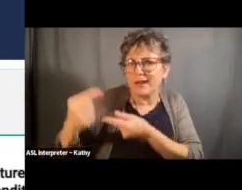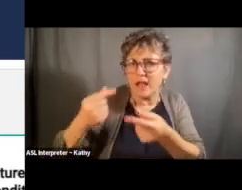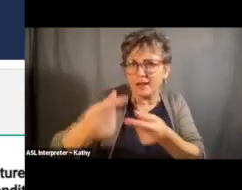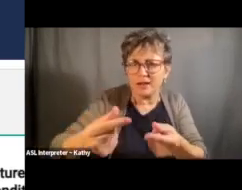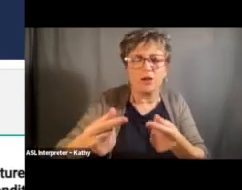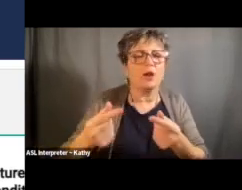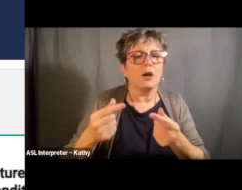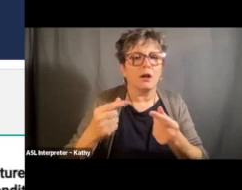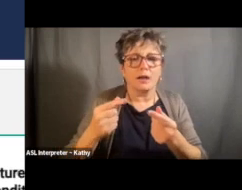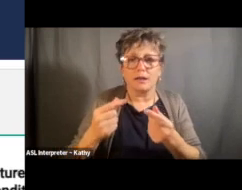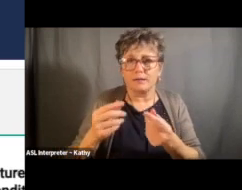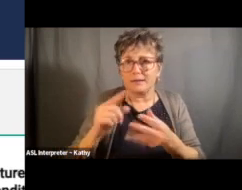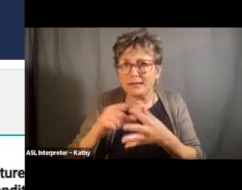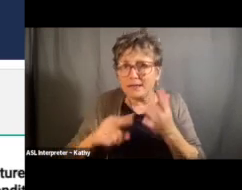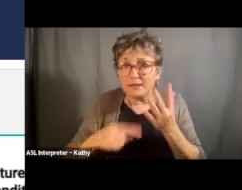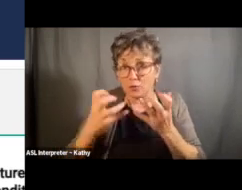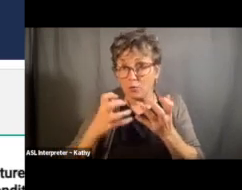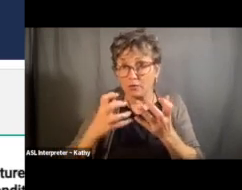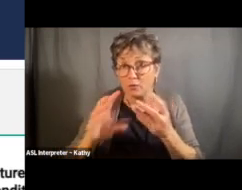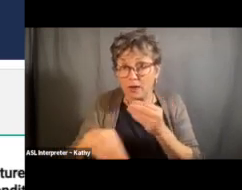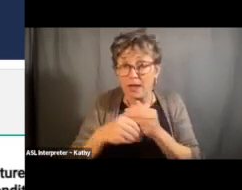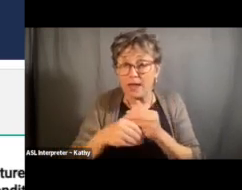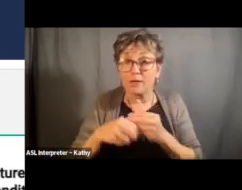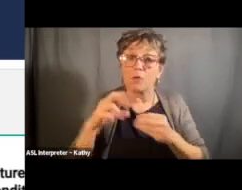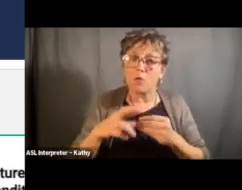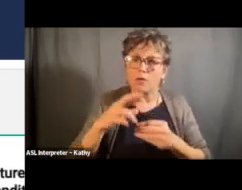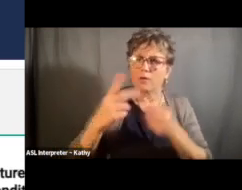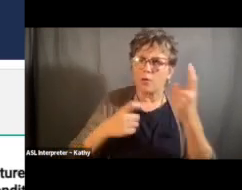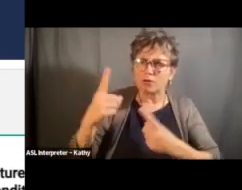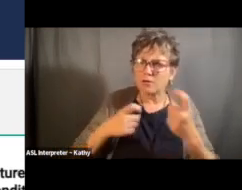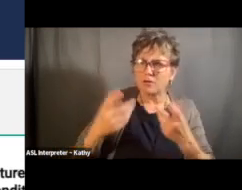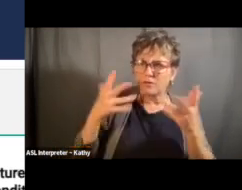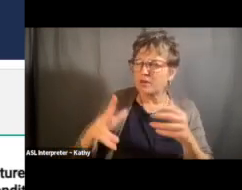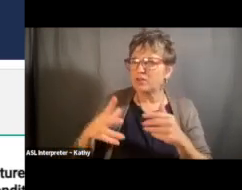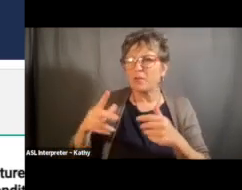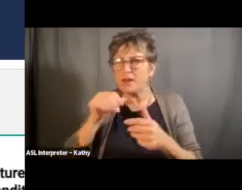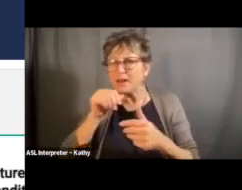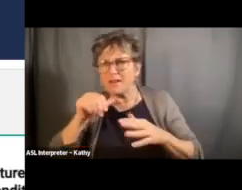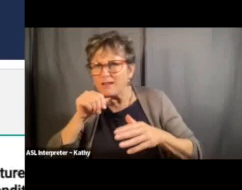other surveys has have asked about, you can report it in this diagnostic survey. Again, I would do this